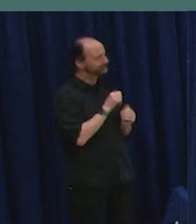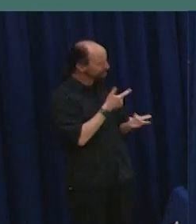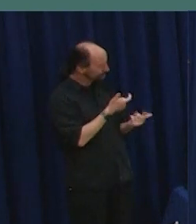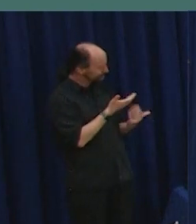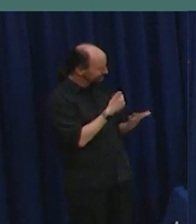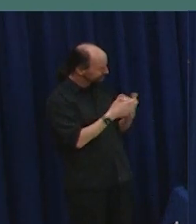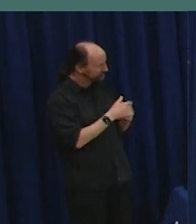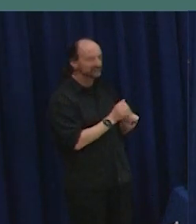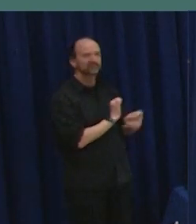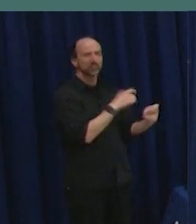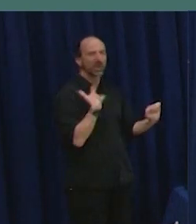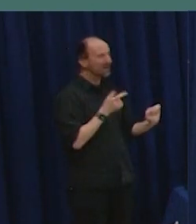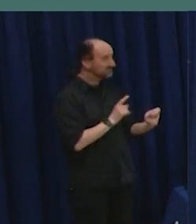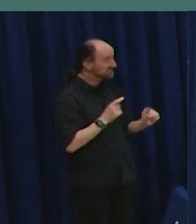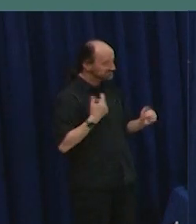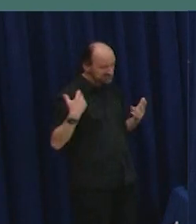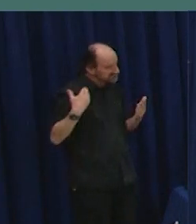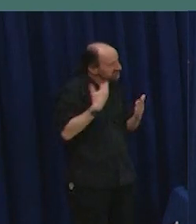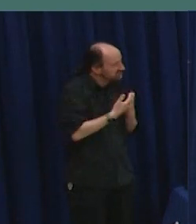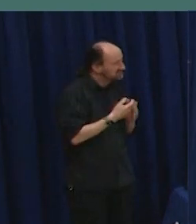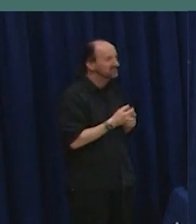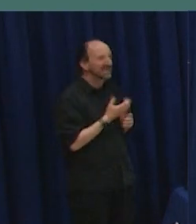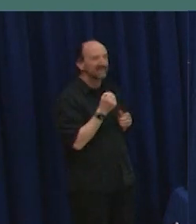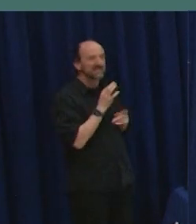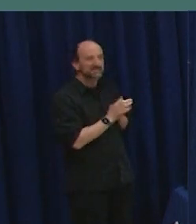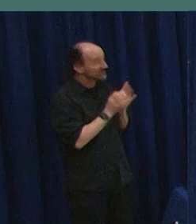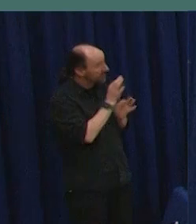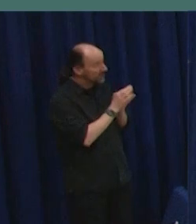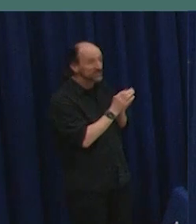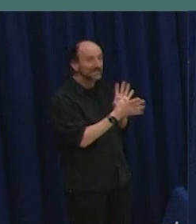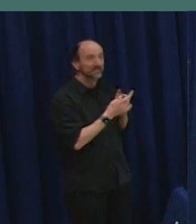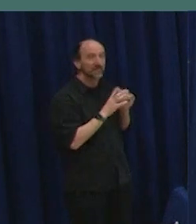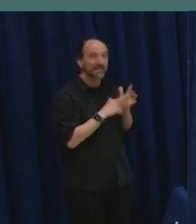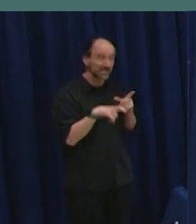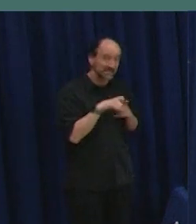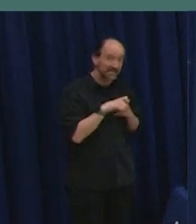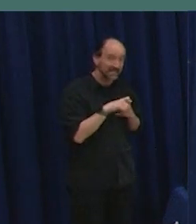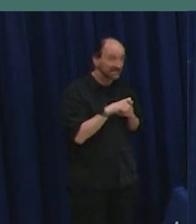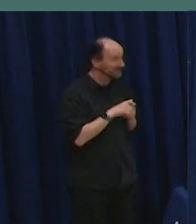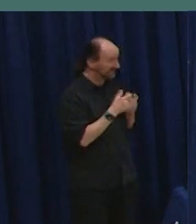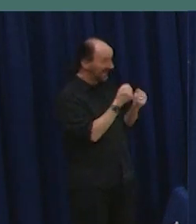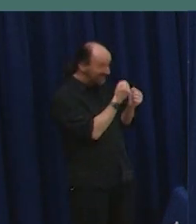their life and we ask specific questions relevant to ADHD. Do they have the main symptoms of ADHD,